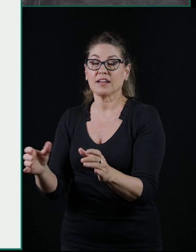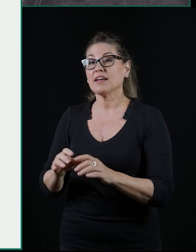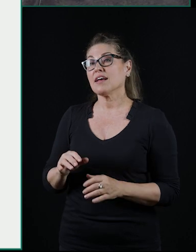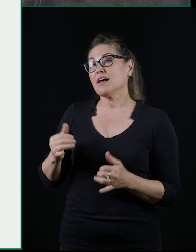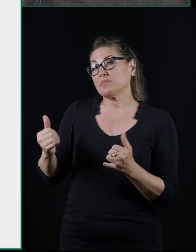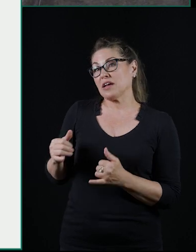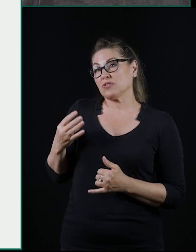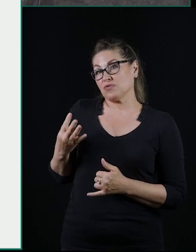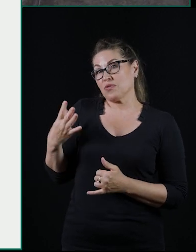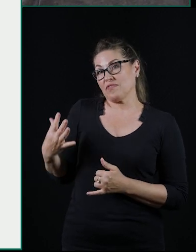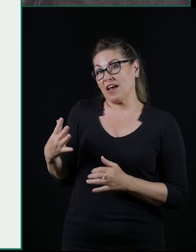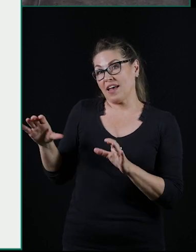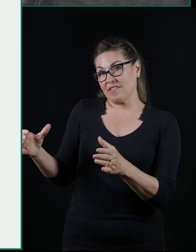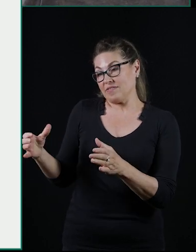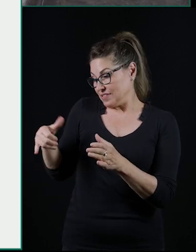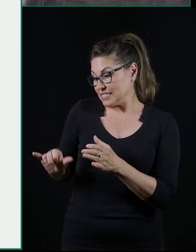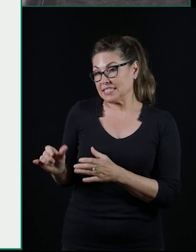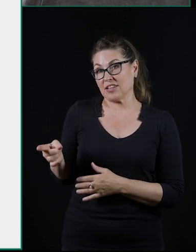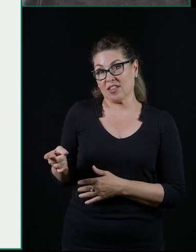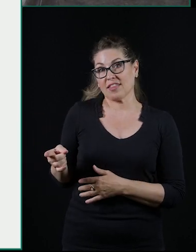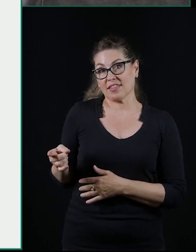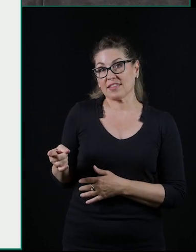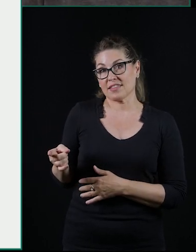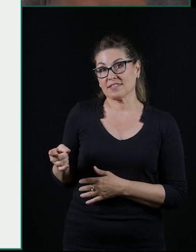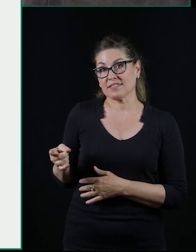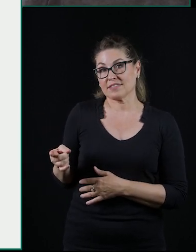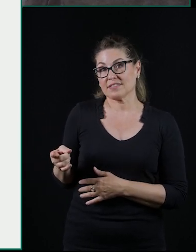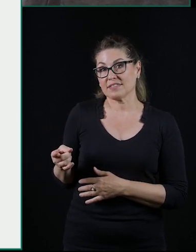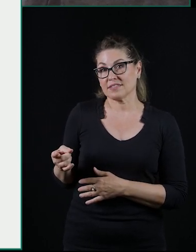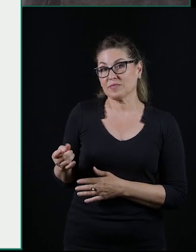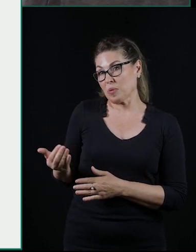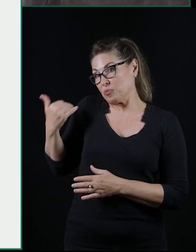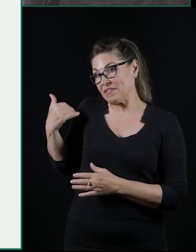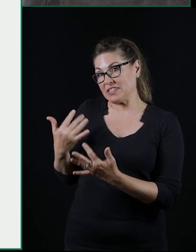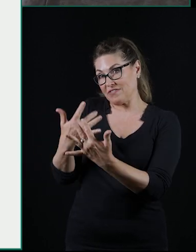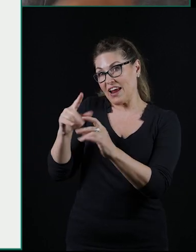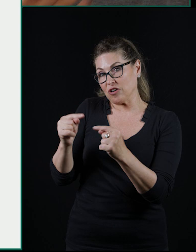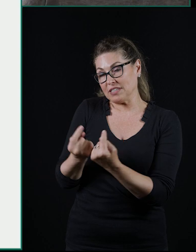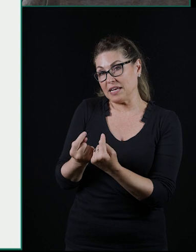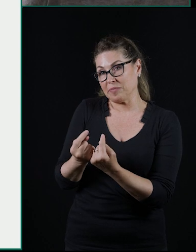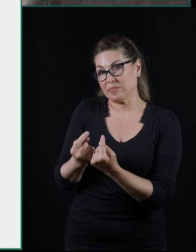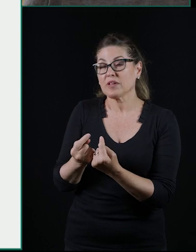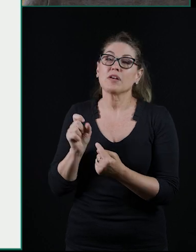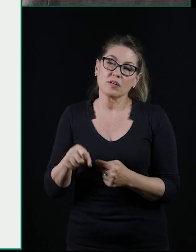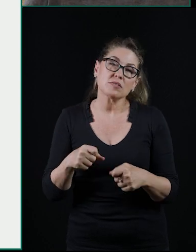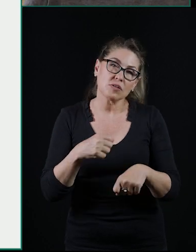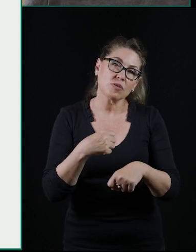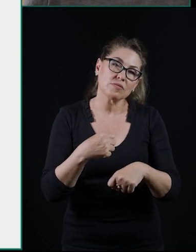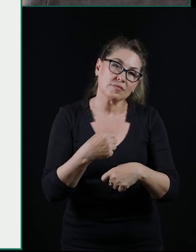and five are still in the previous Fire Team party. So you can be in multiple parties at once,